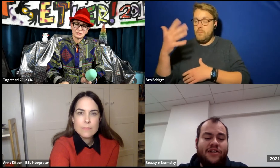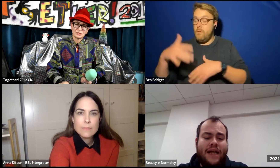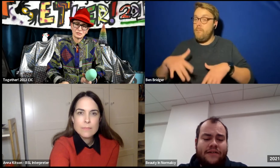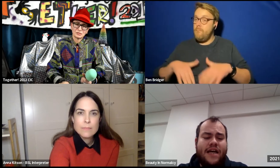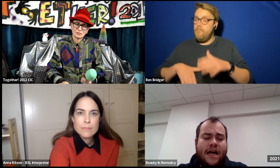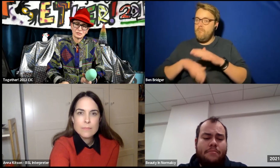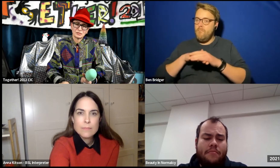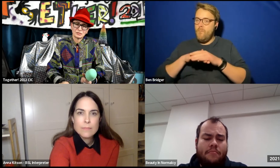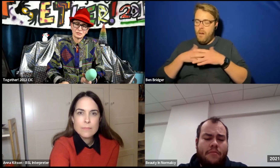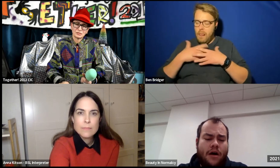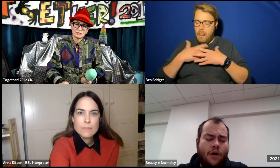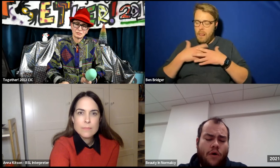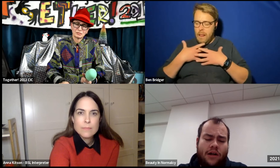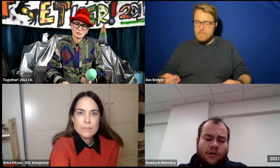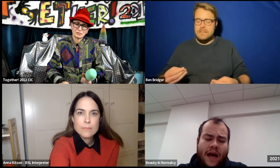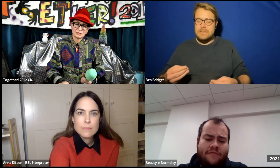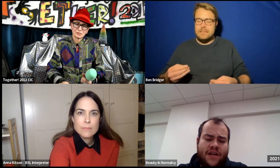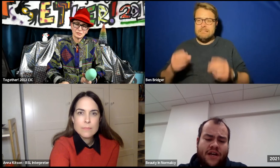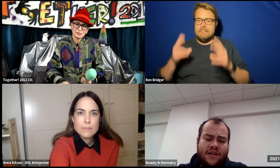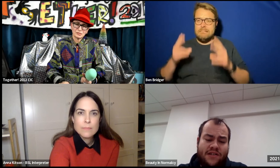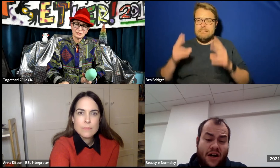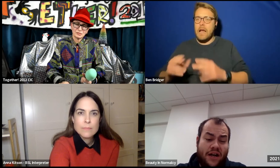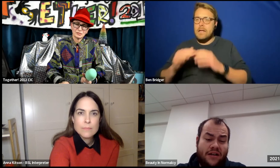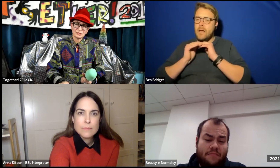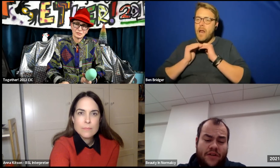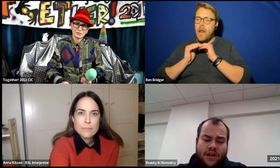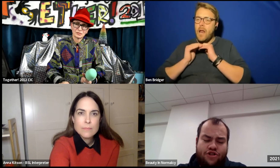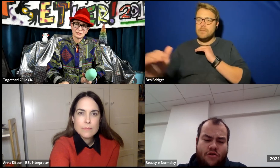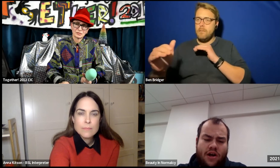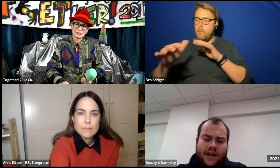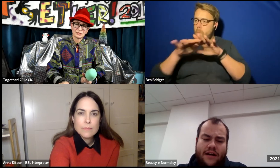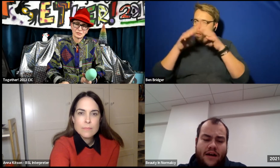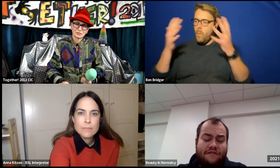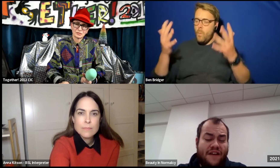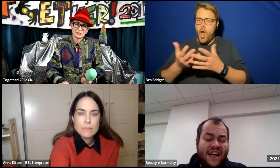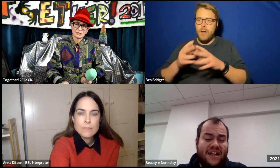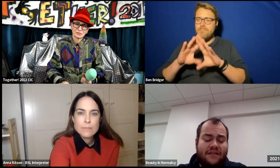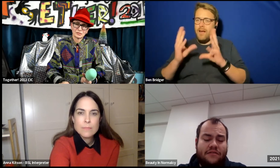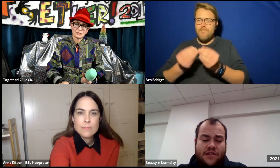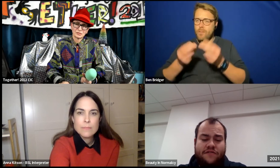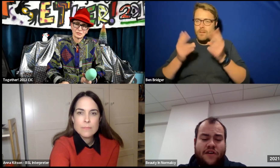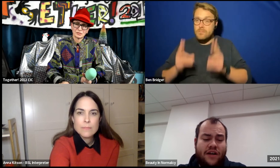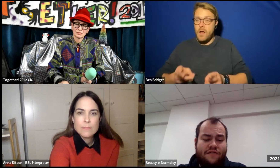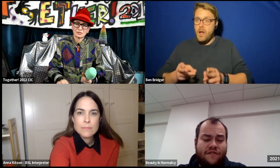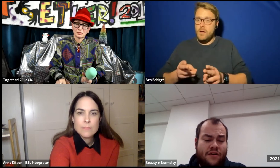landscape a world where everything has dead struggling and failing to survive.